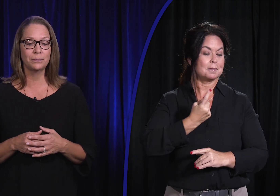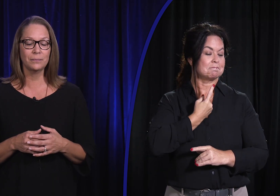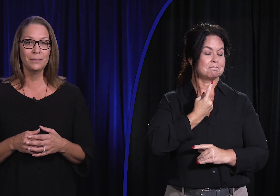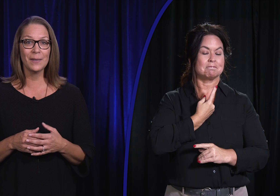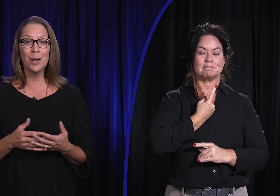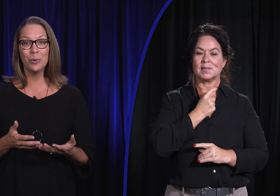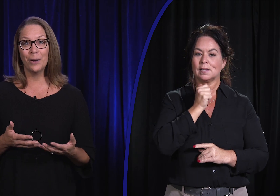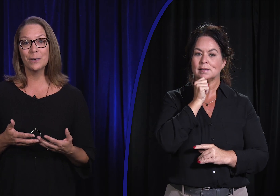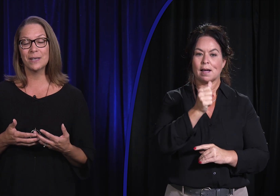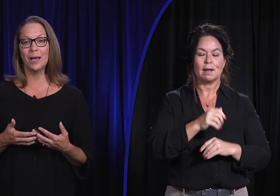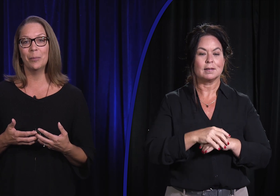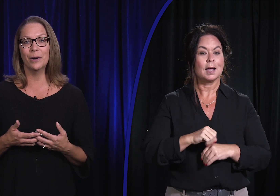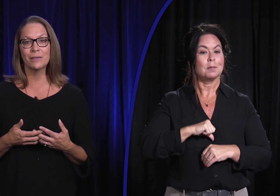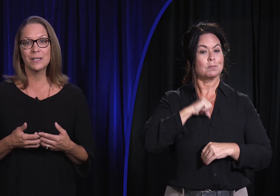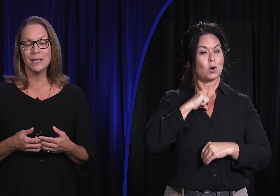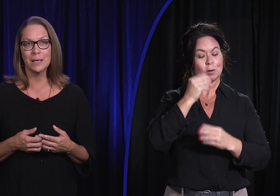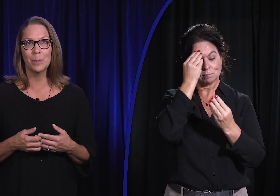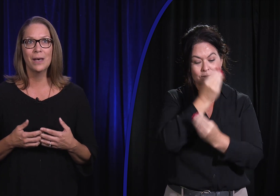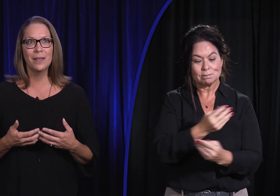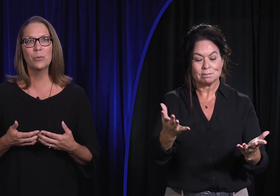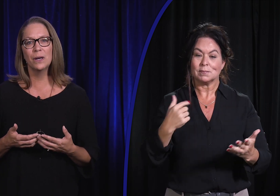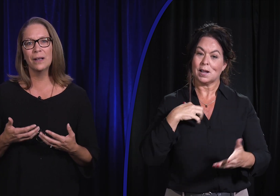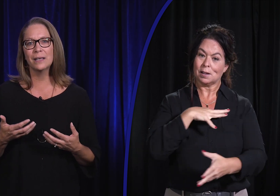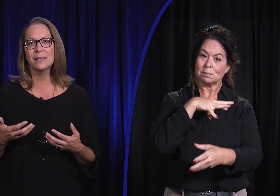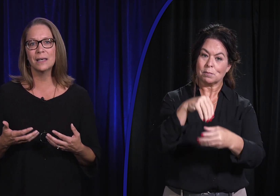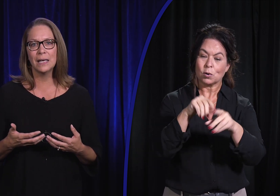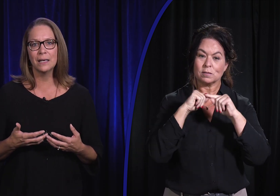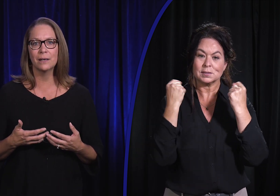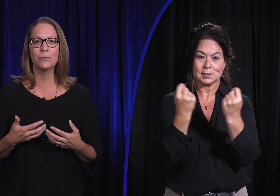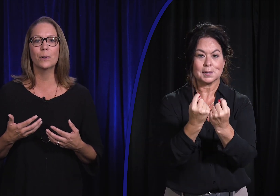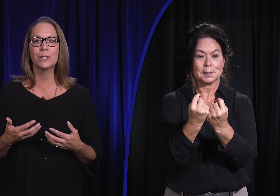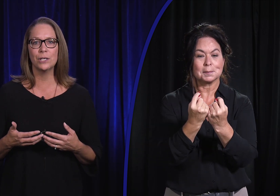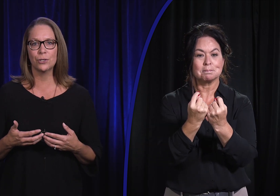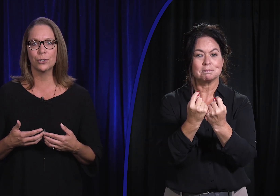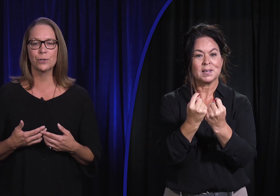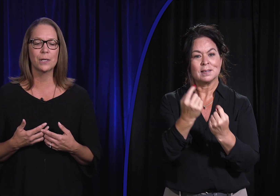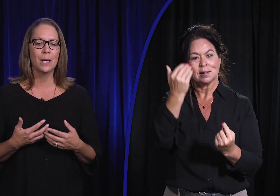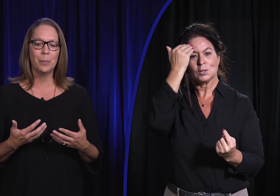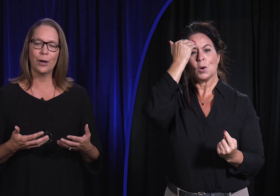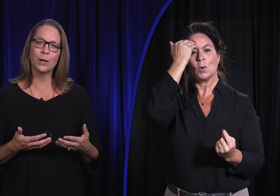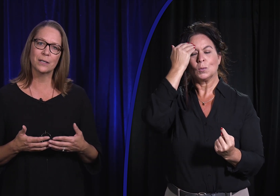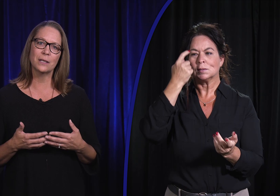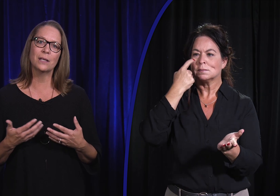I'm proud to say I'm part of a team that realized the need for teachers, parents and students